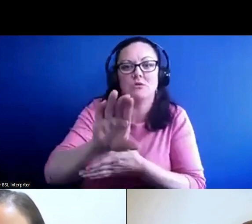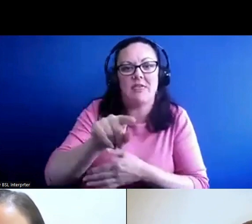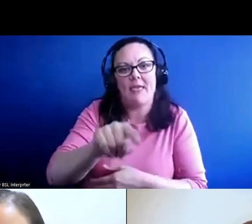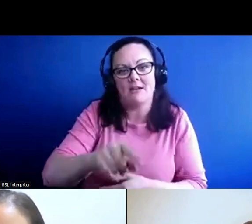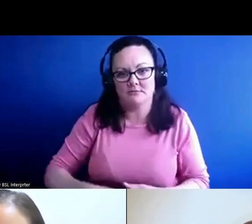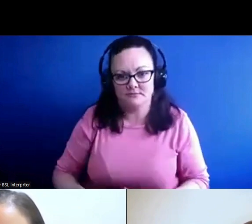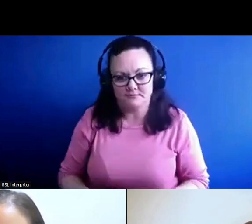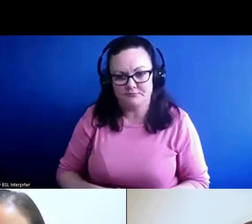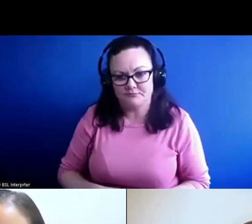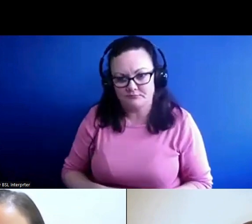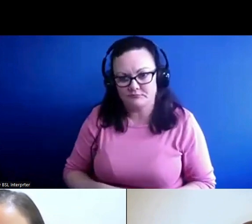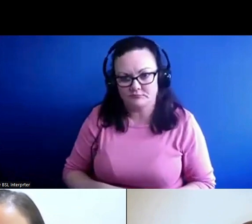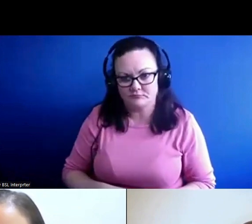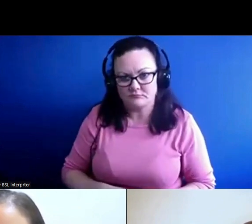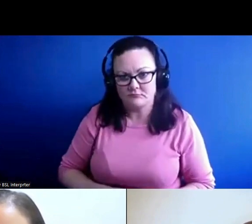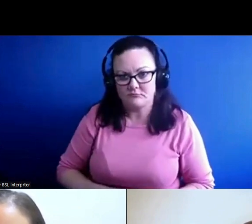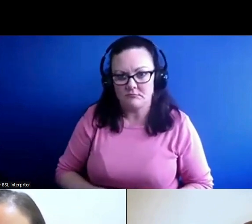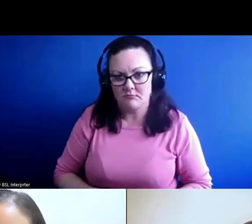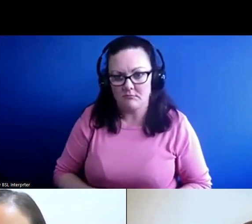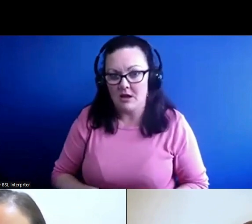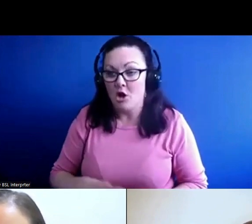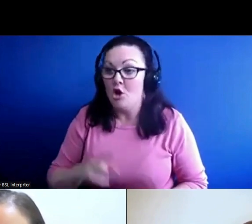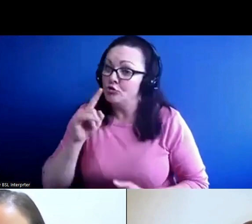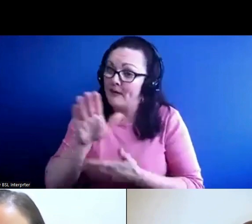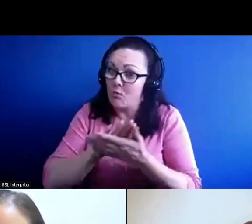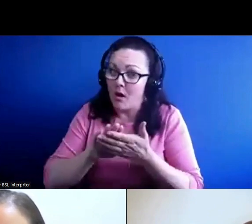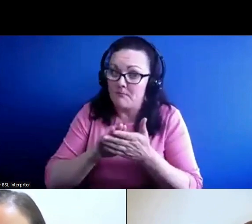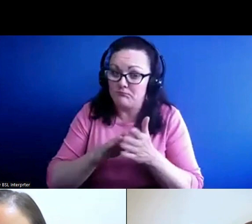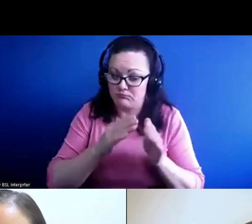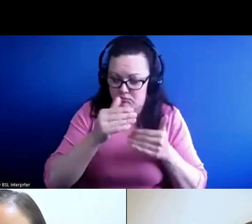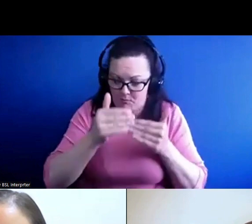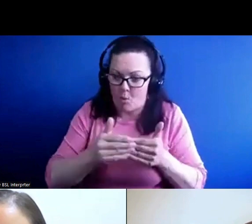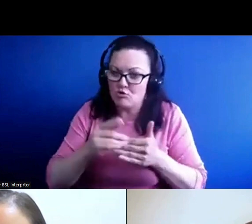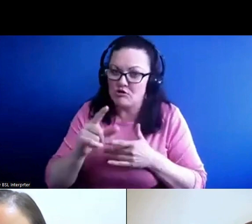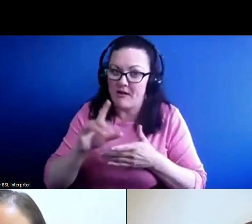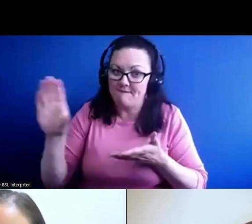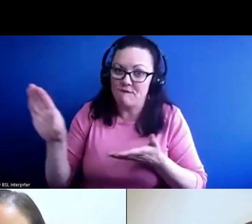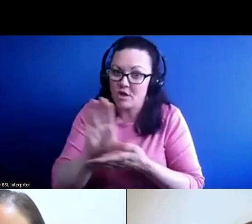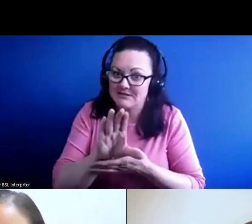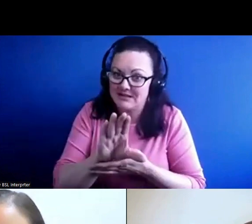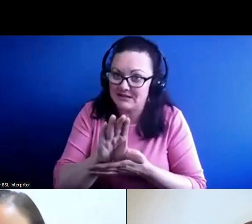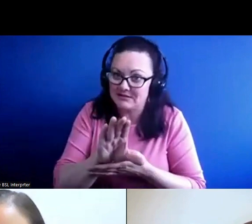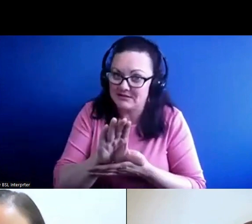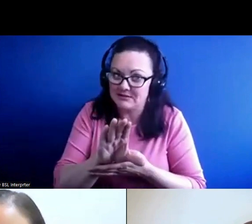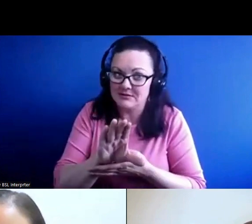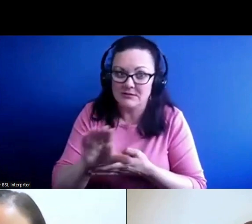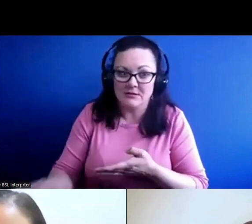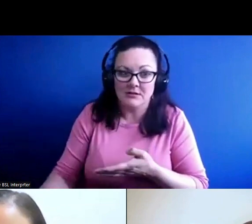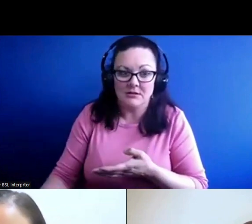: What proportion of funding? >>: Well, or equivalent staff